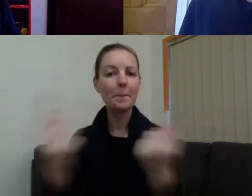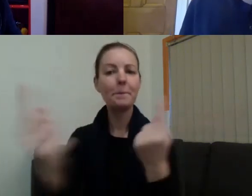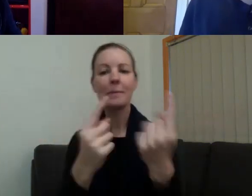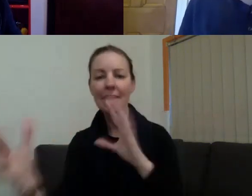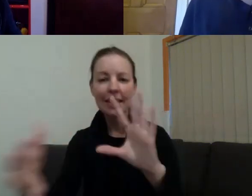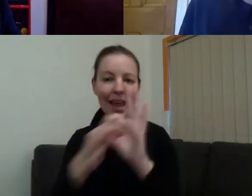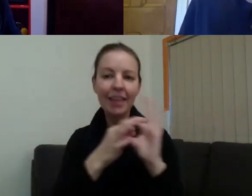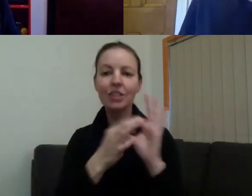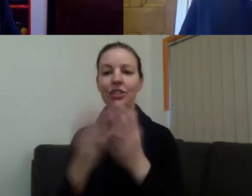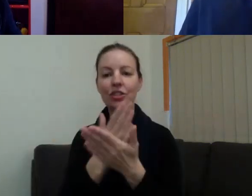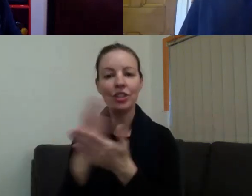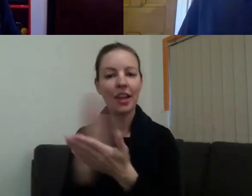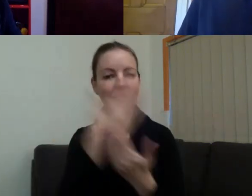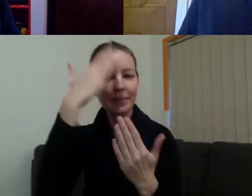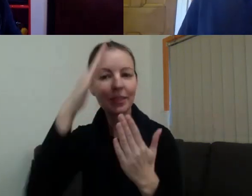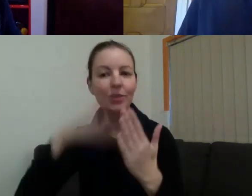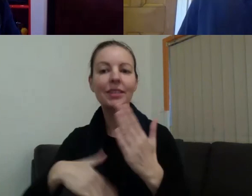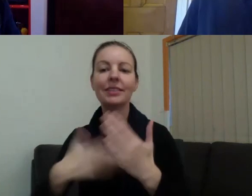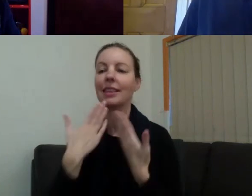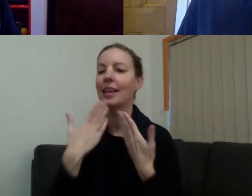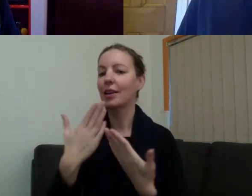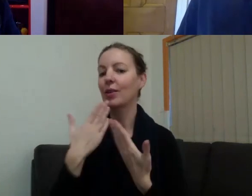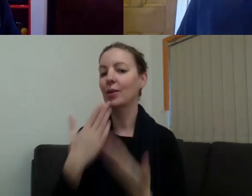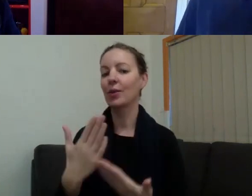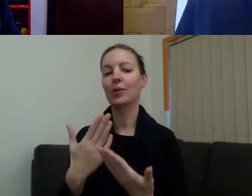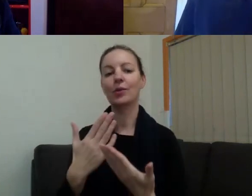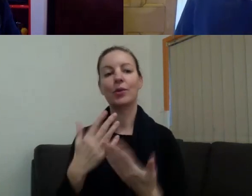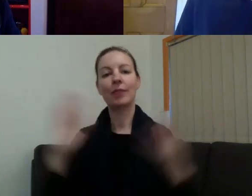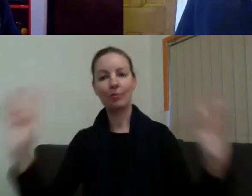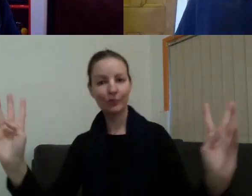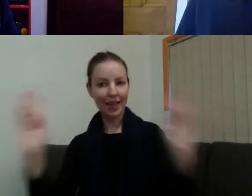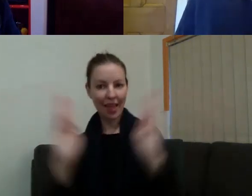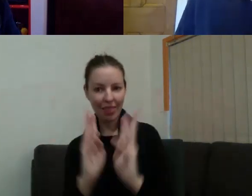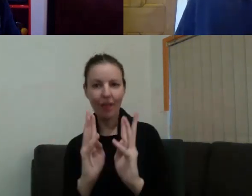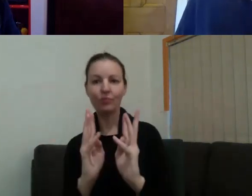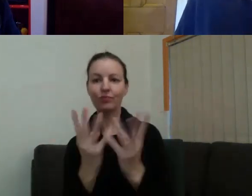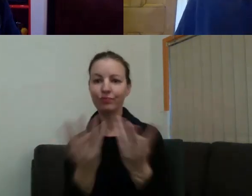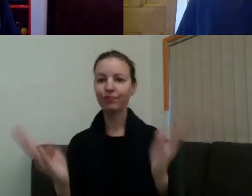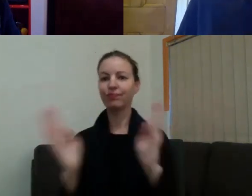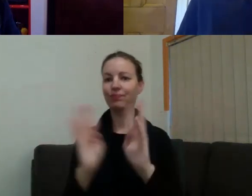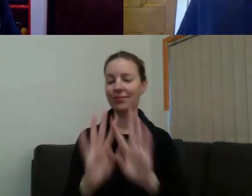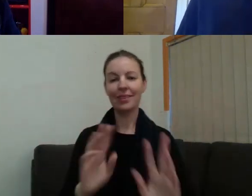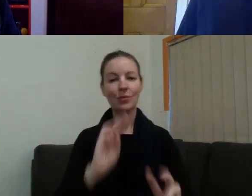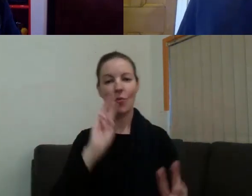experiences and come together in this absolutely wild time that we're